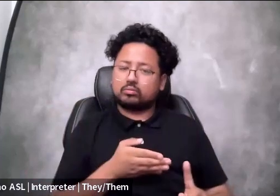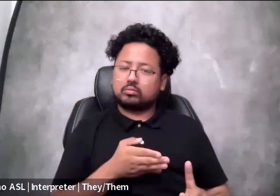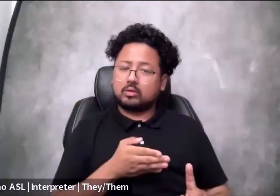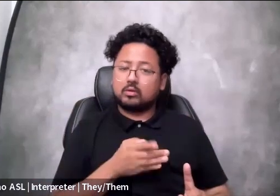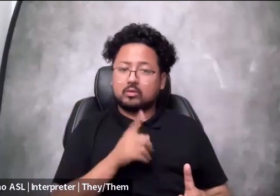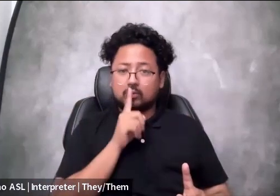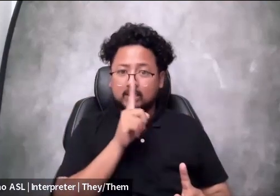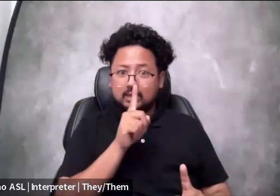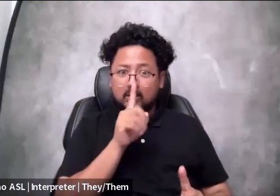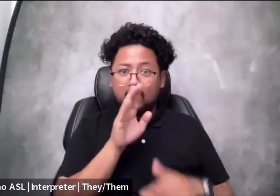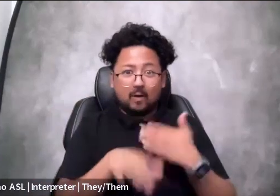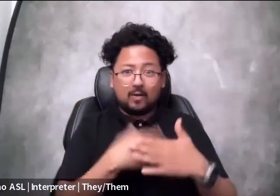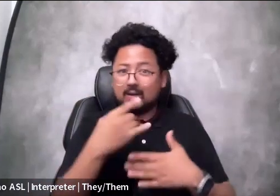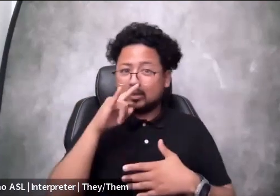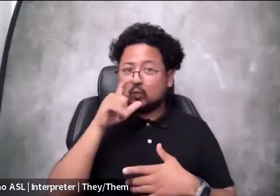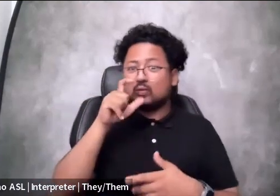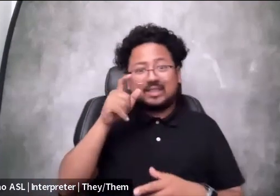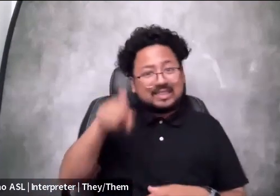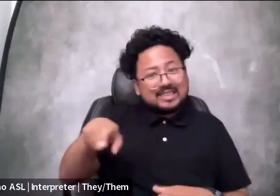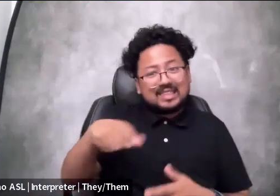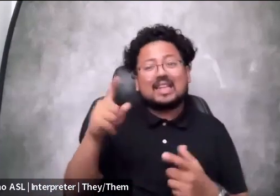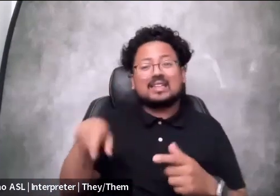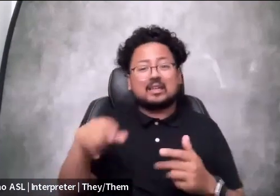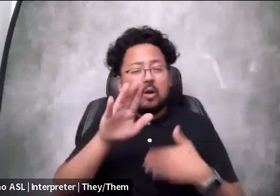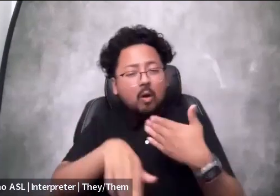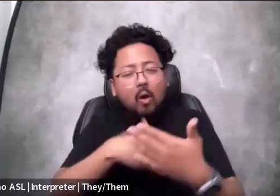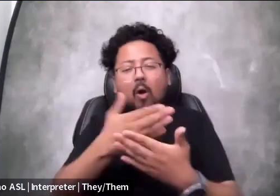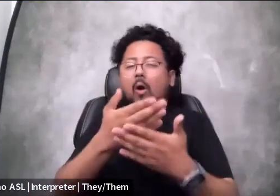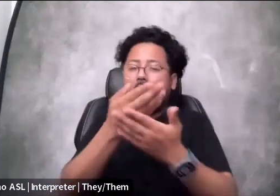the kids who really need it need everyone to have read the book.